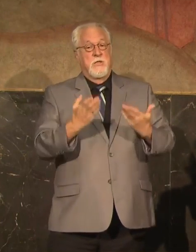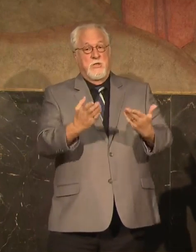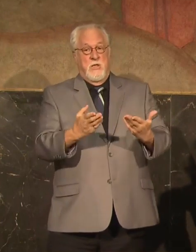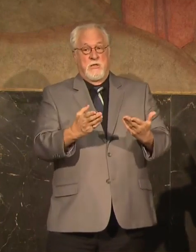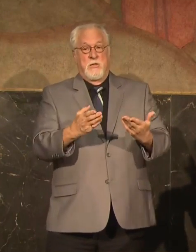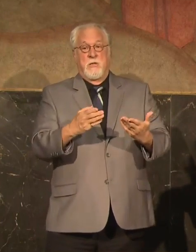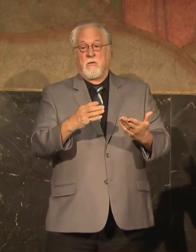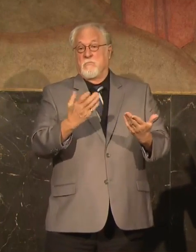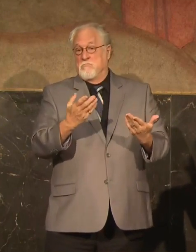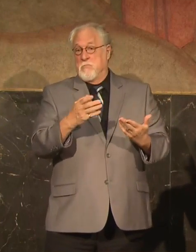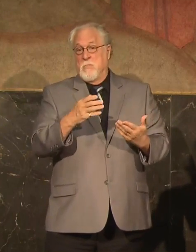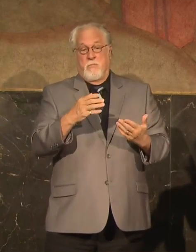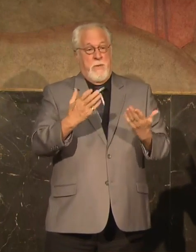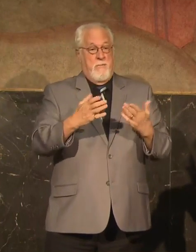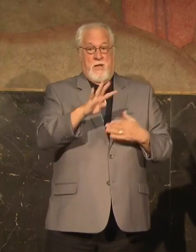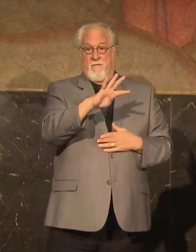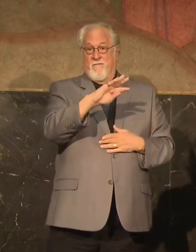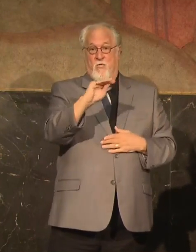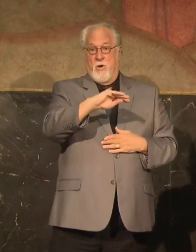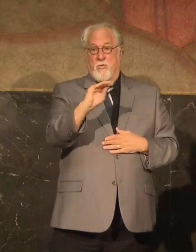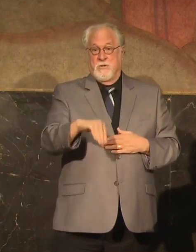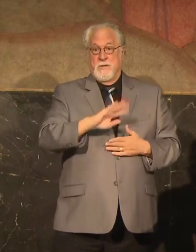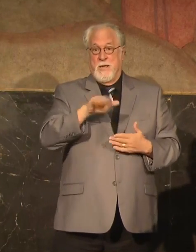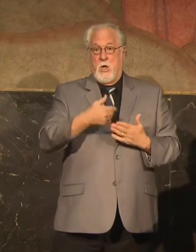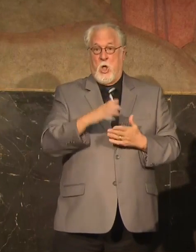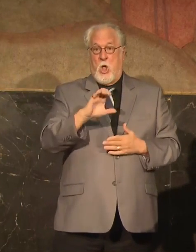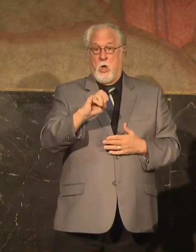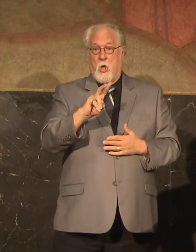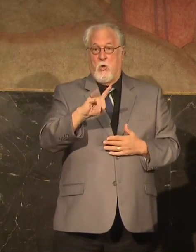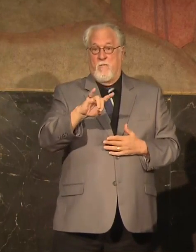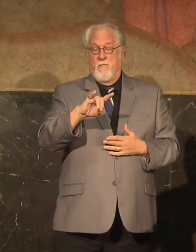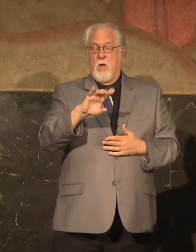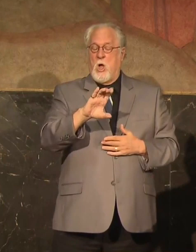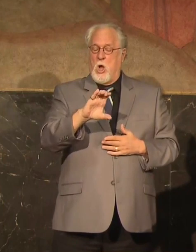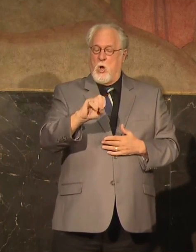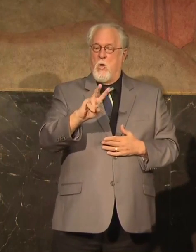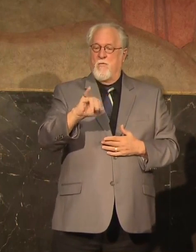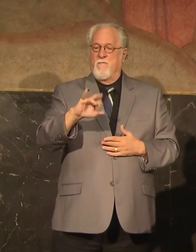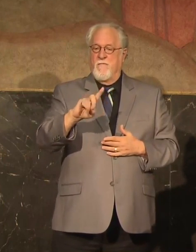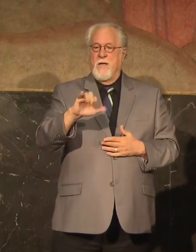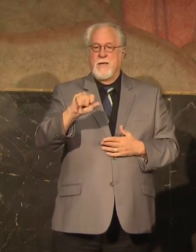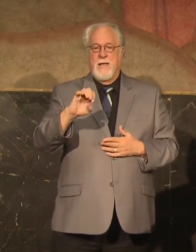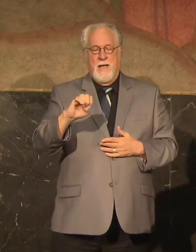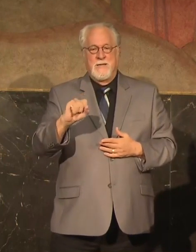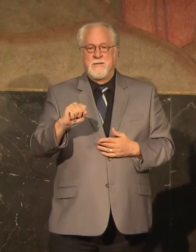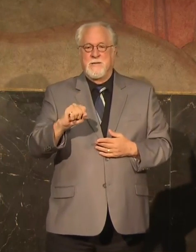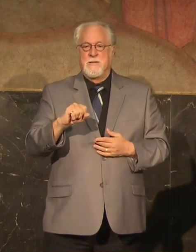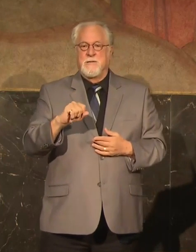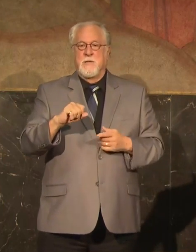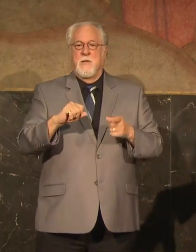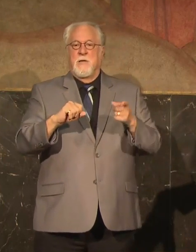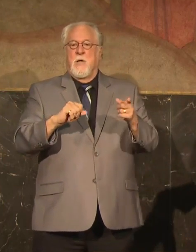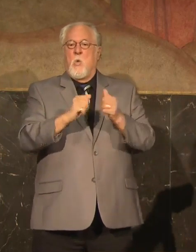40% of all Kobe cases. I've seen it 25% I've seen in 30 years. How sporting If